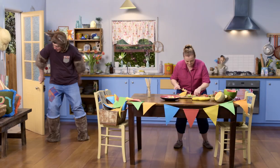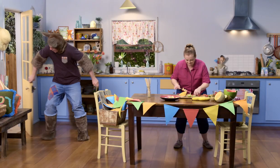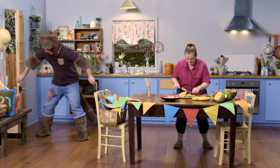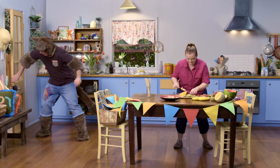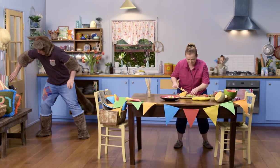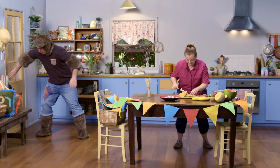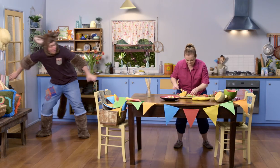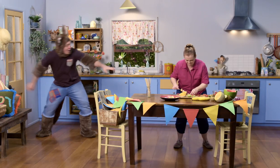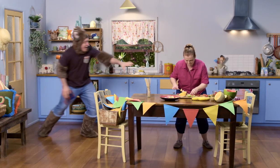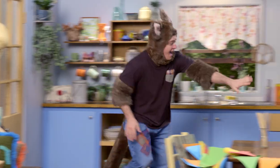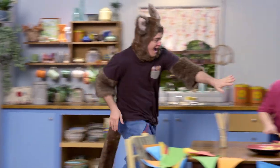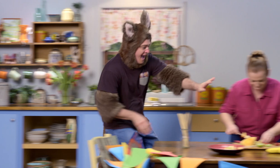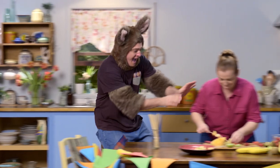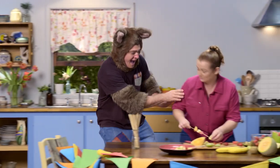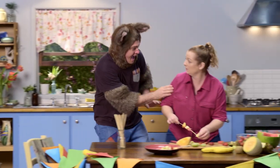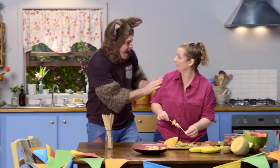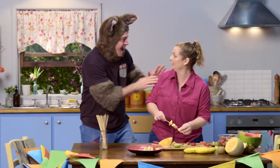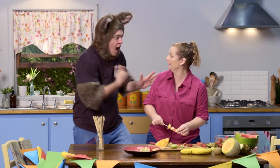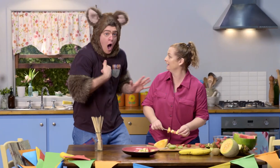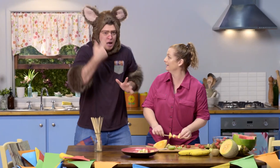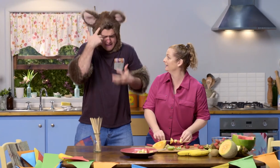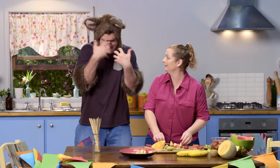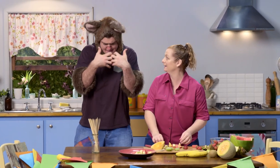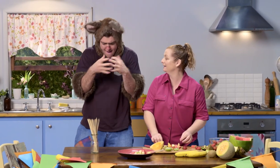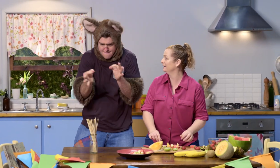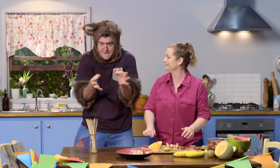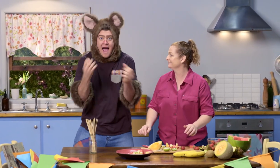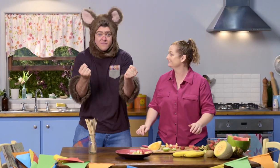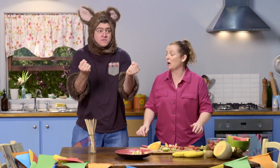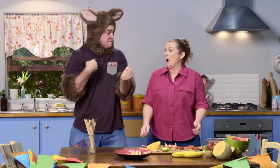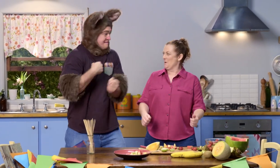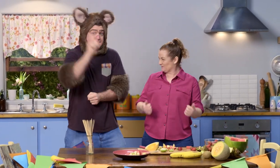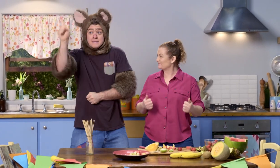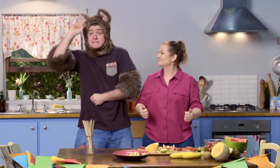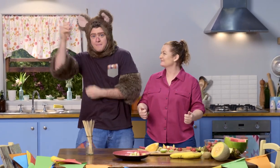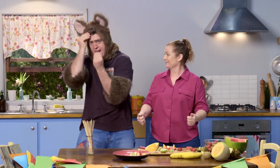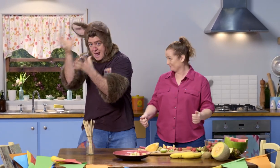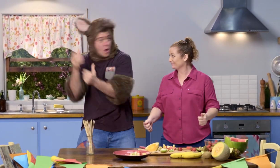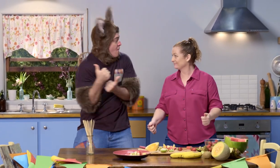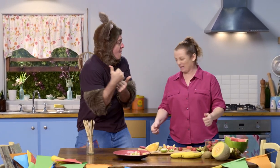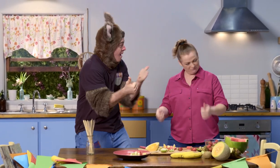Ha-ha! Sally! Sally! I've worked out the plan. I'm going to go and tell Skip now.